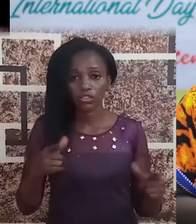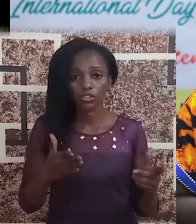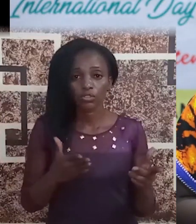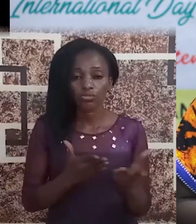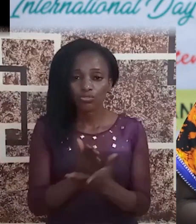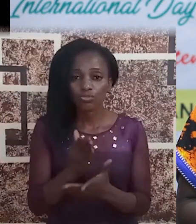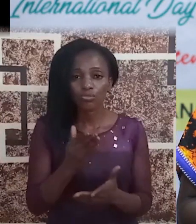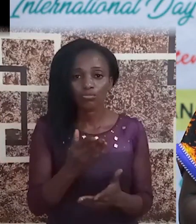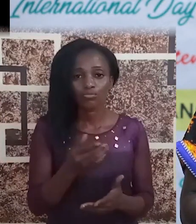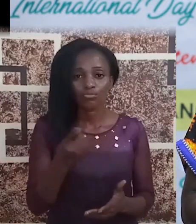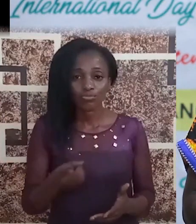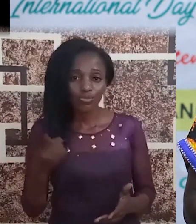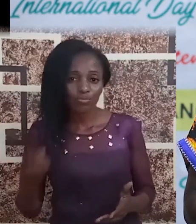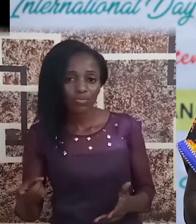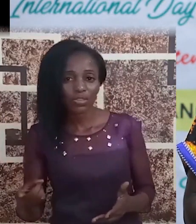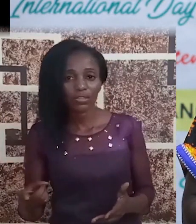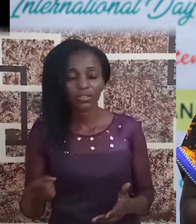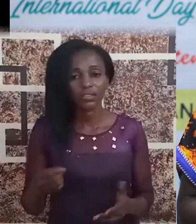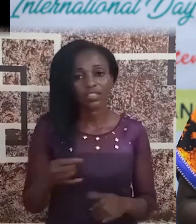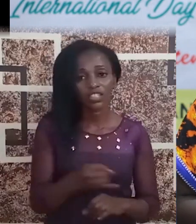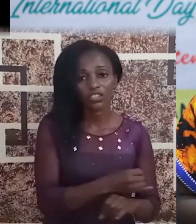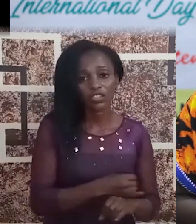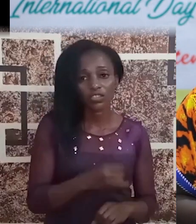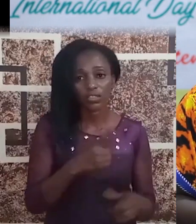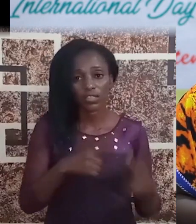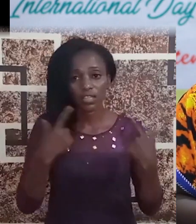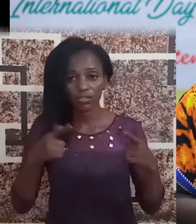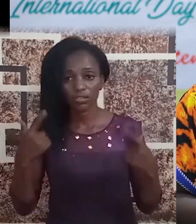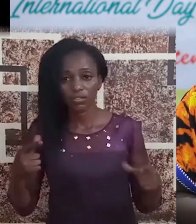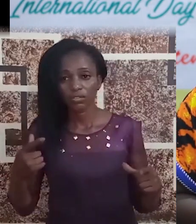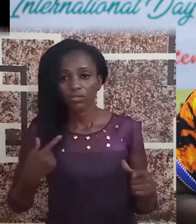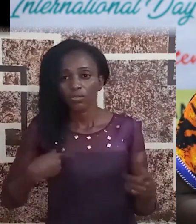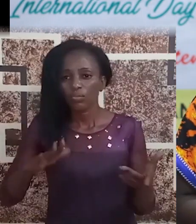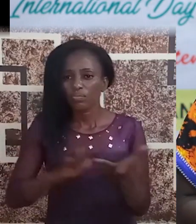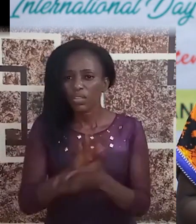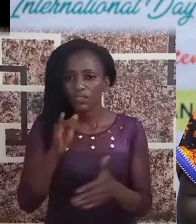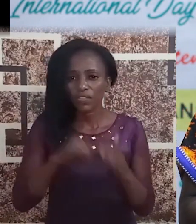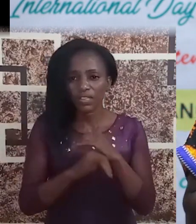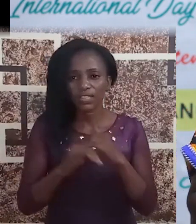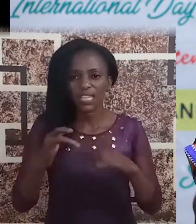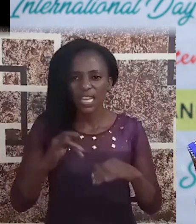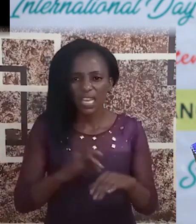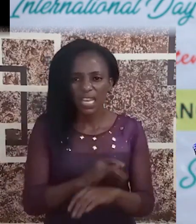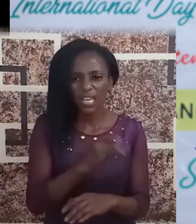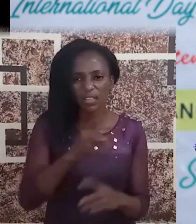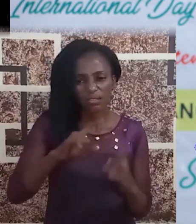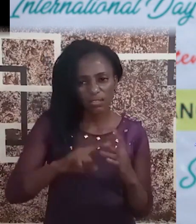In S-DELI, we believe in the preservation and promotion of the national sign languages through the documentation of indigenous sign languages.